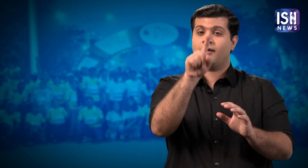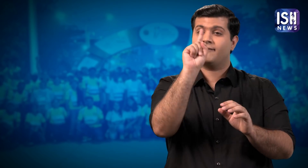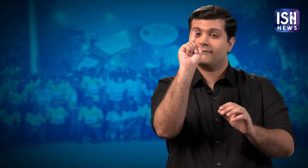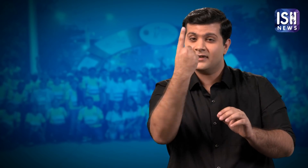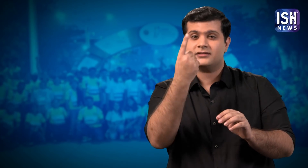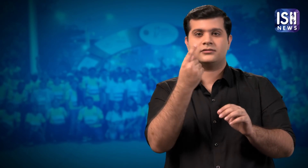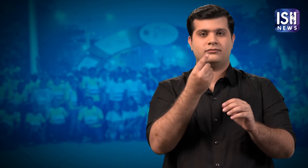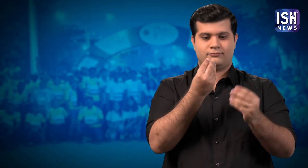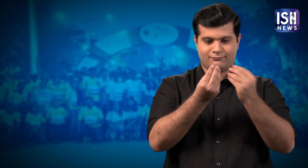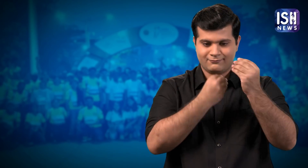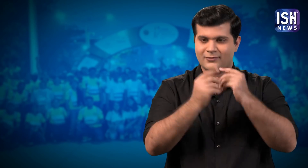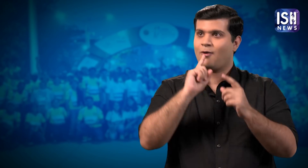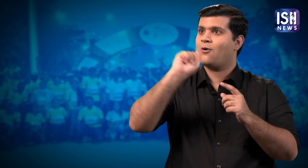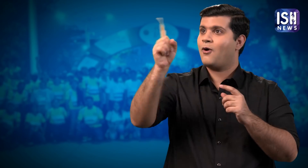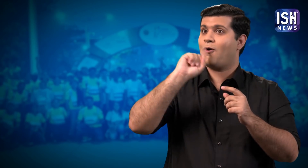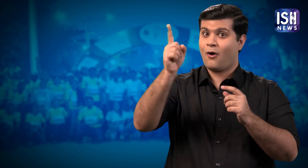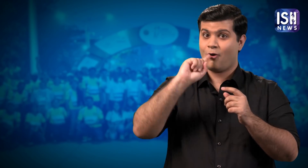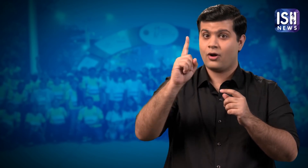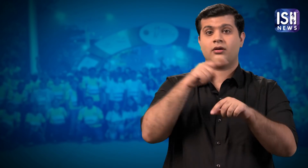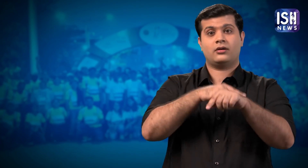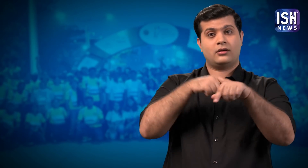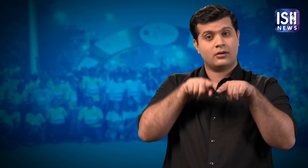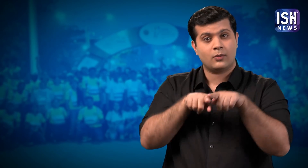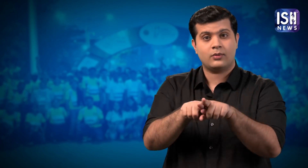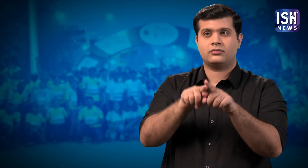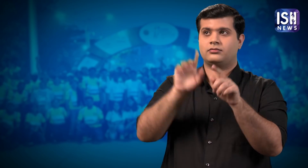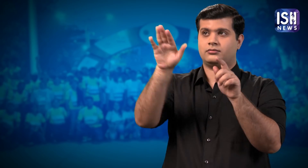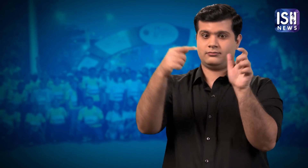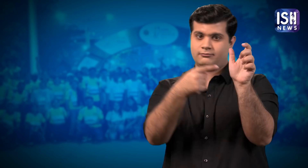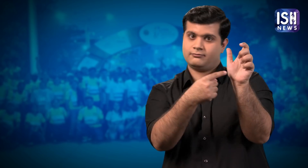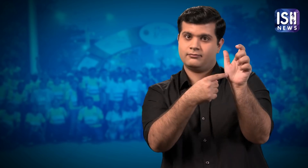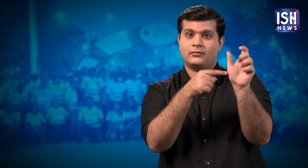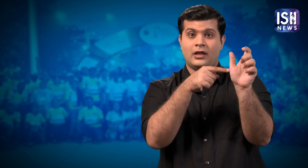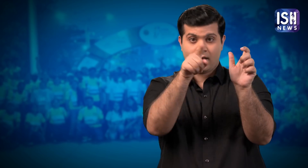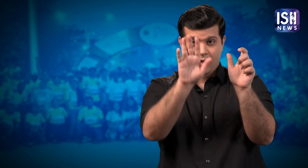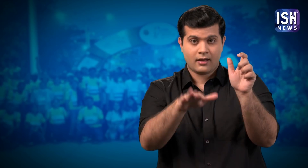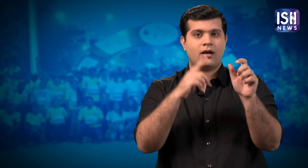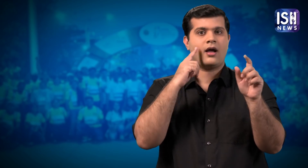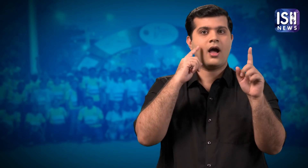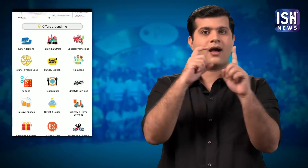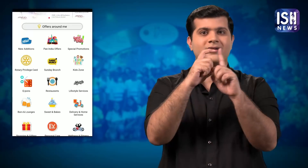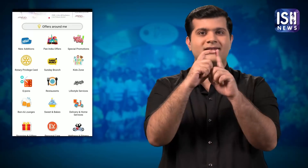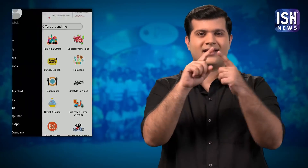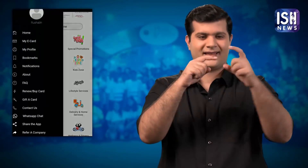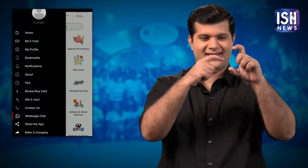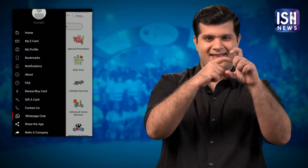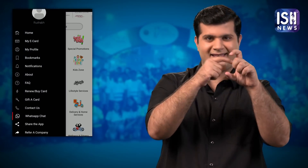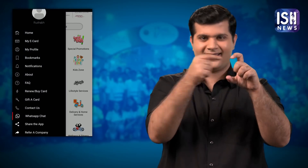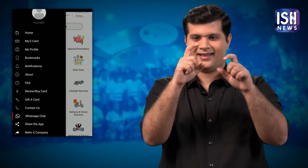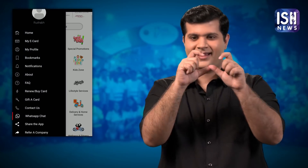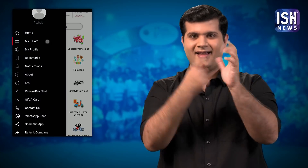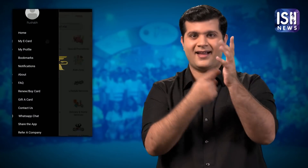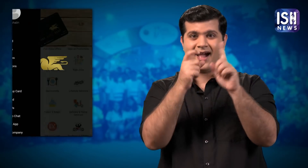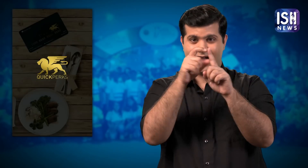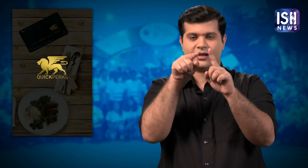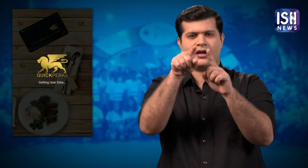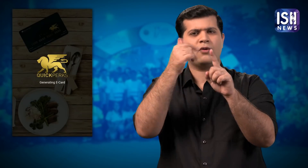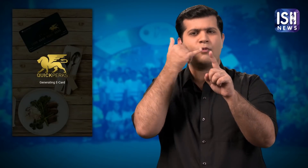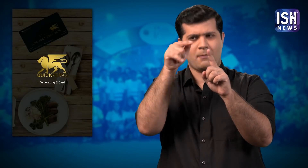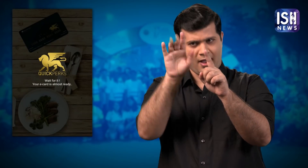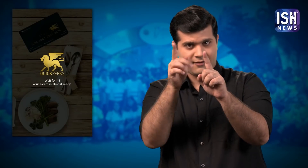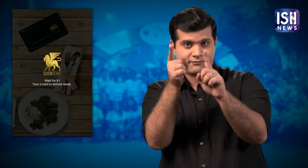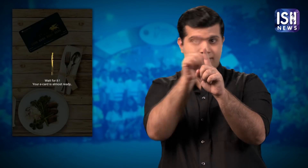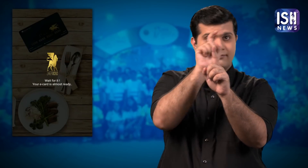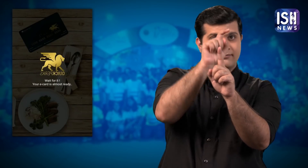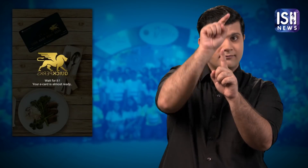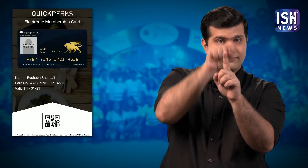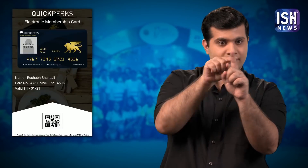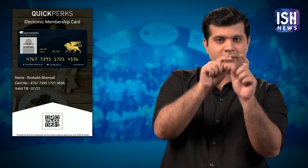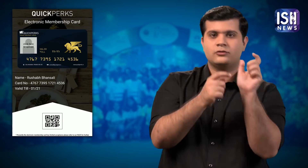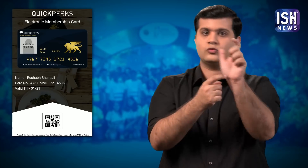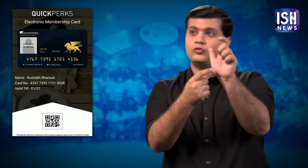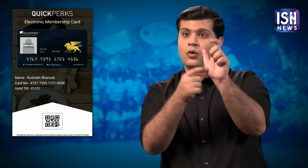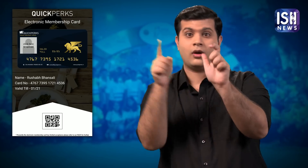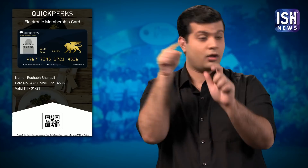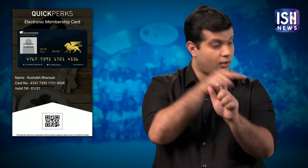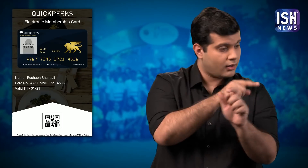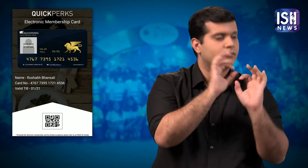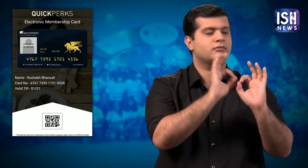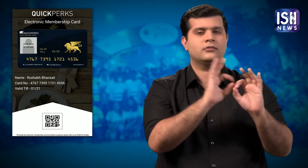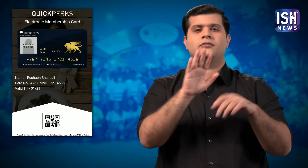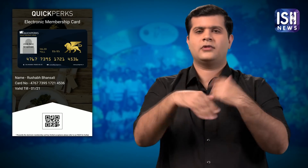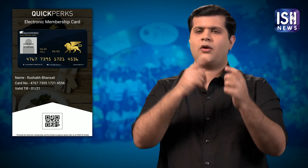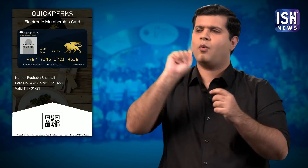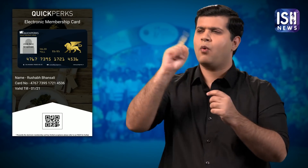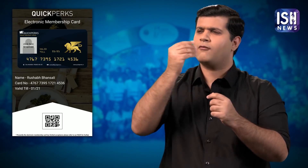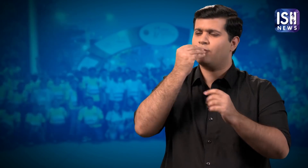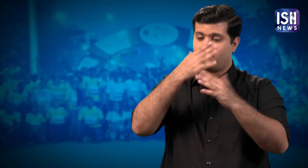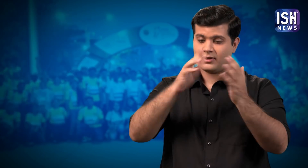While placing your order, show them your e-card on your phone.